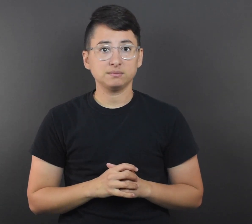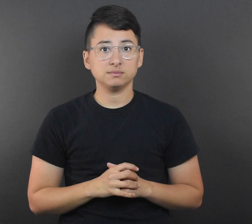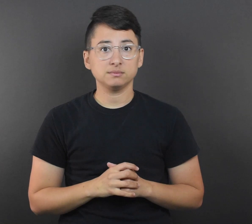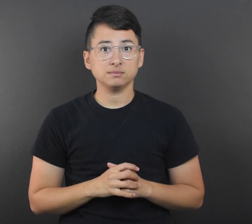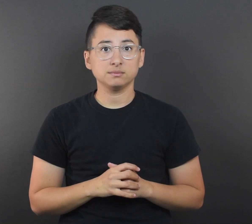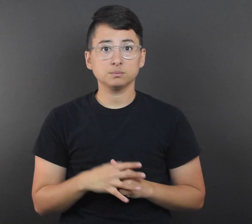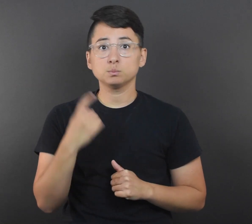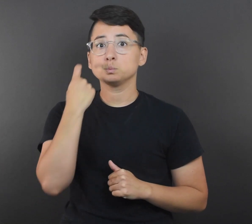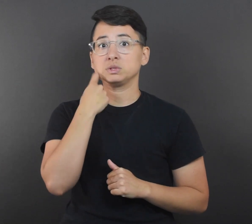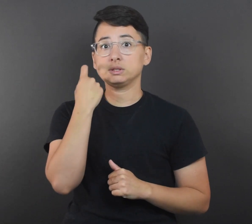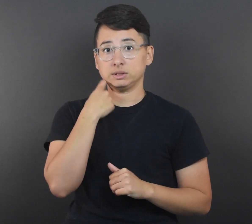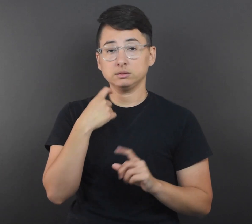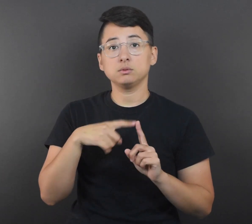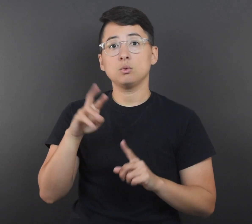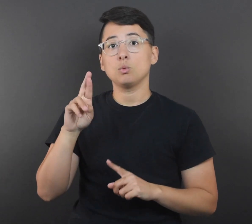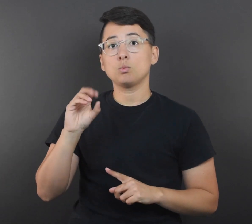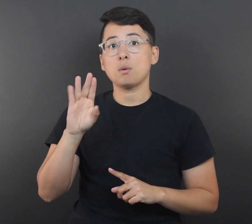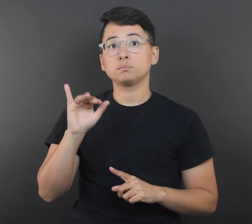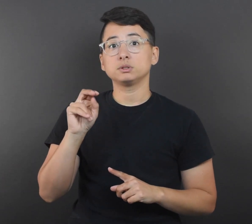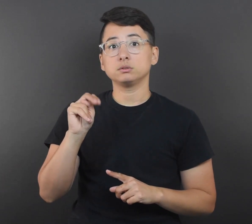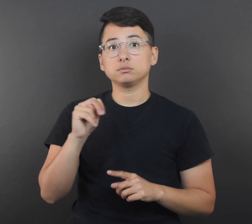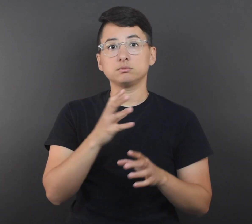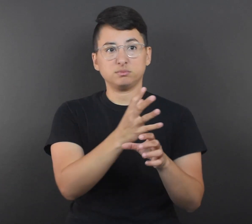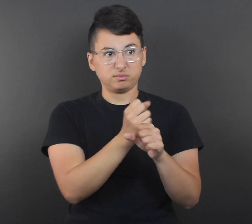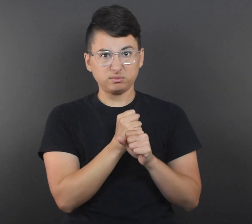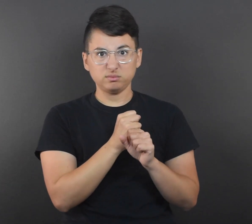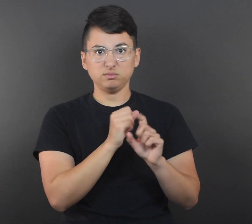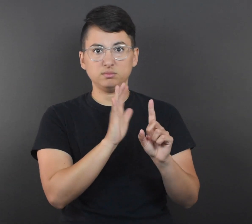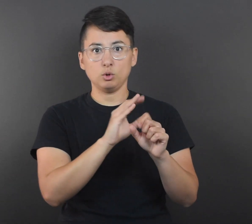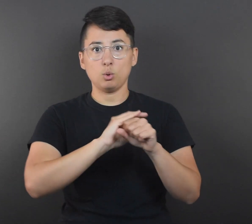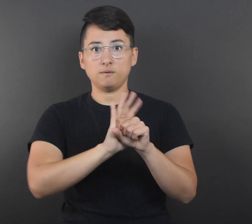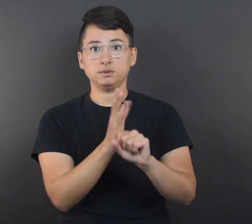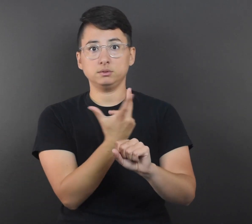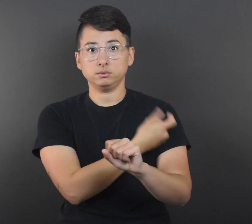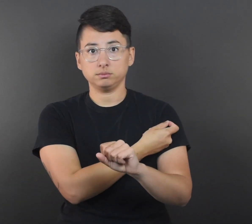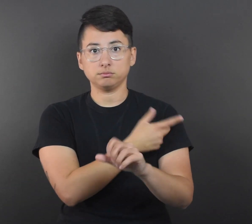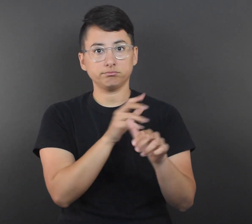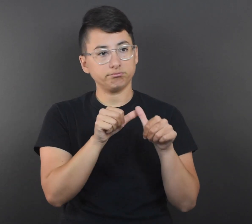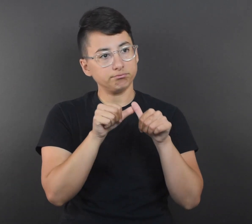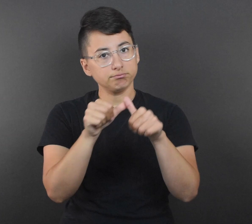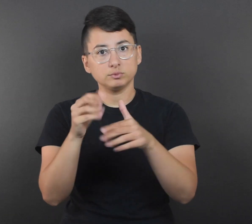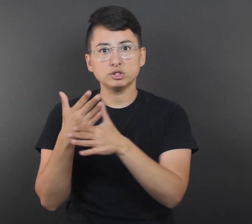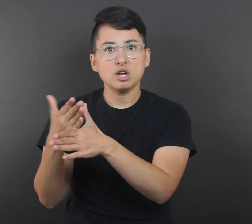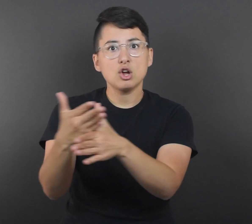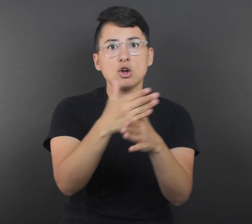Recently, Robinson received her COVID-19 vaccine and continues to share her